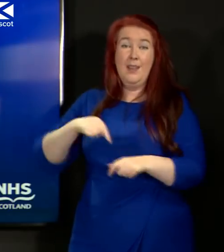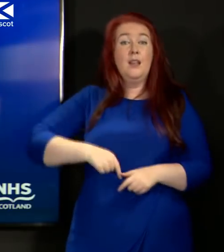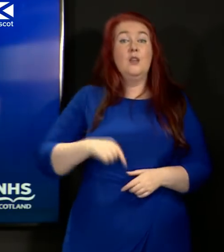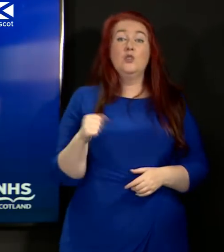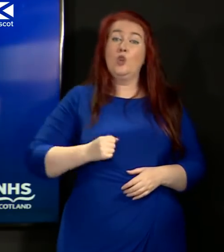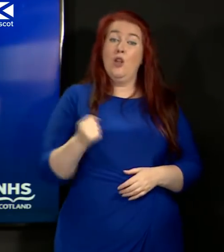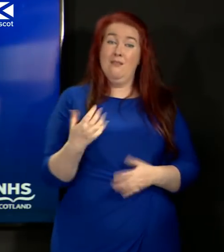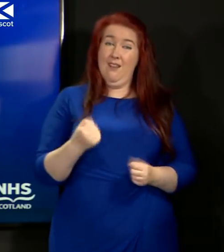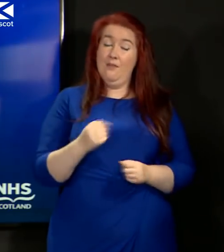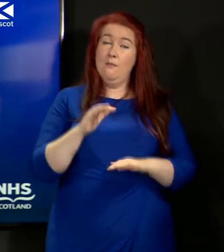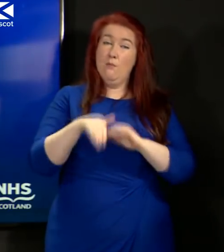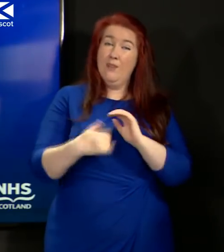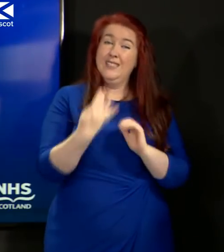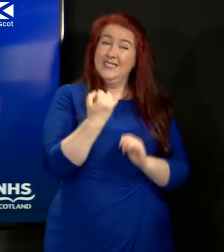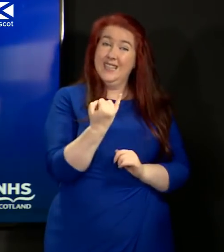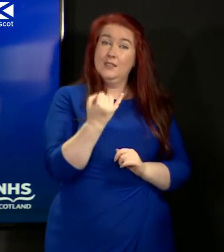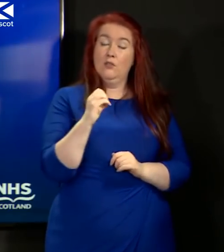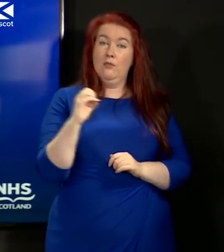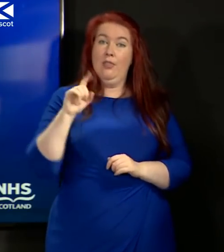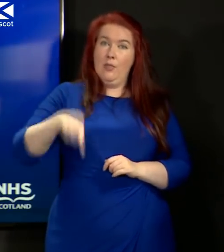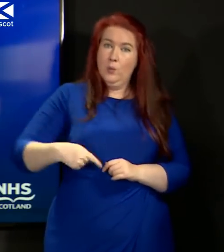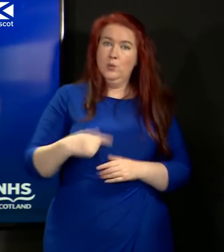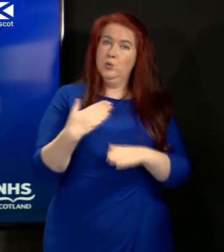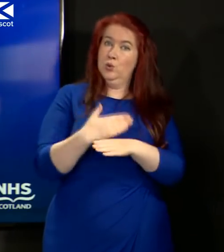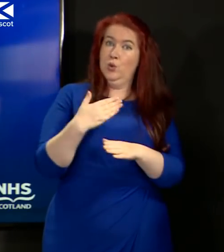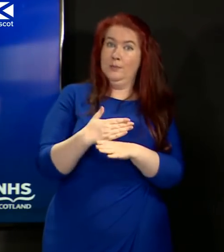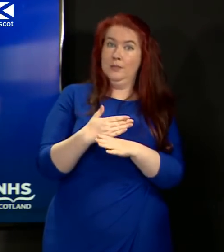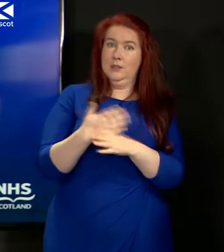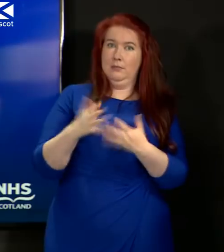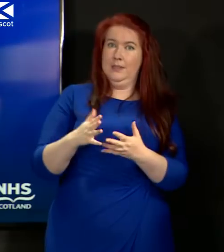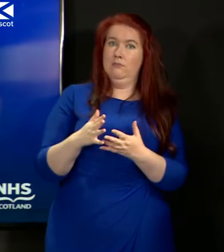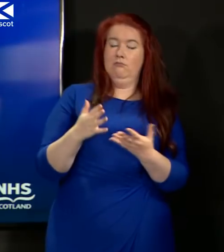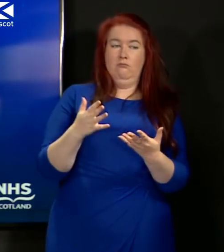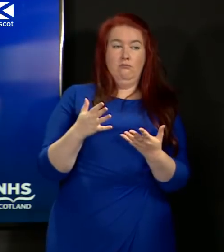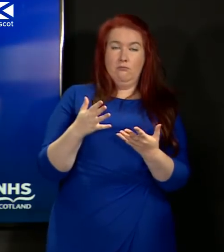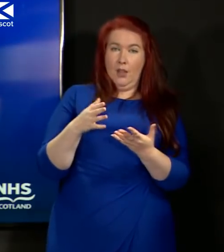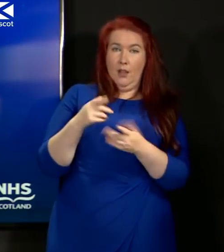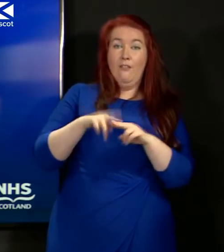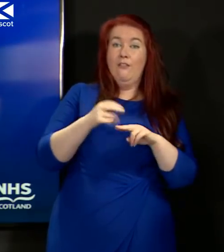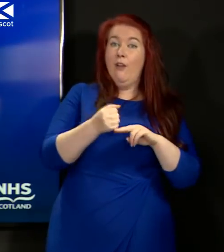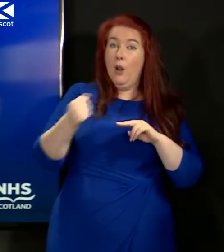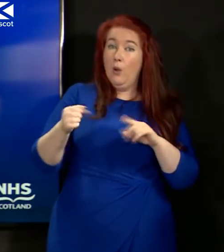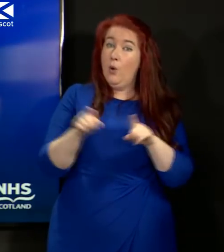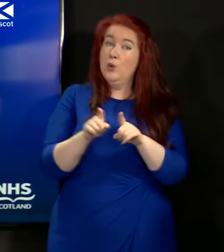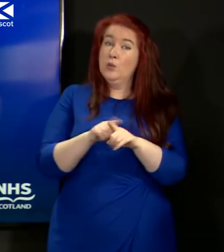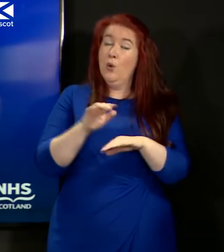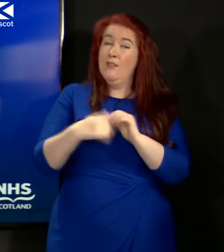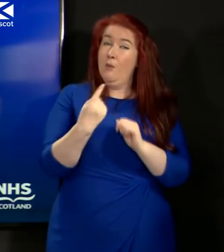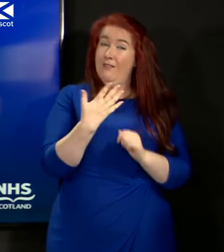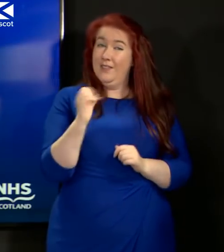150,000 people have made use of the self-employment scheme. And it's